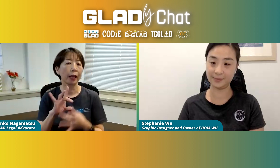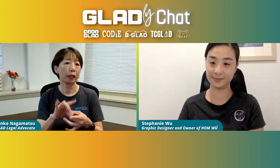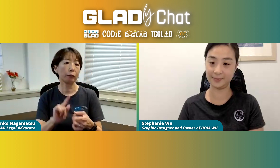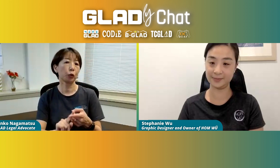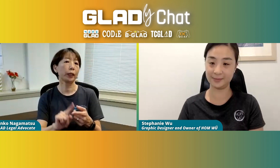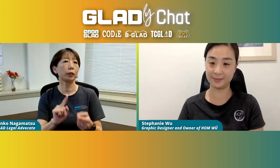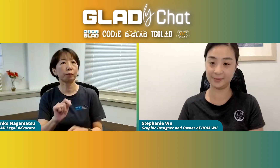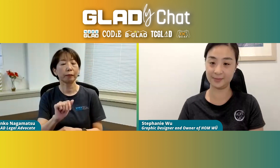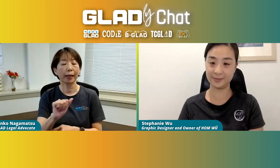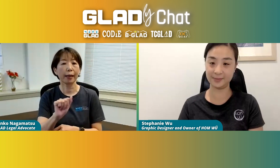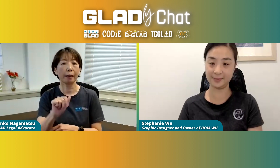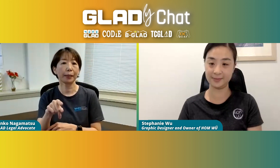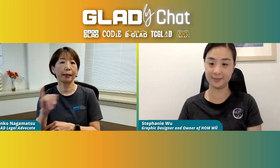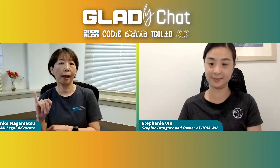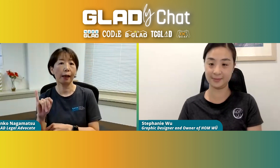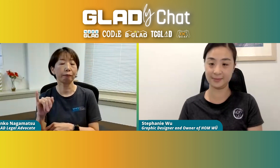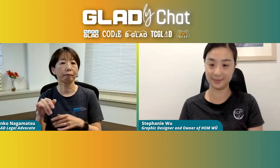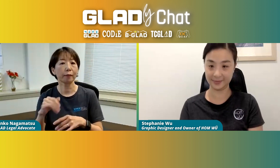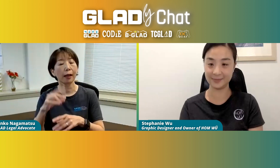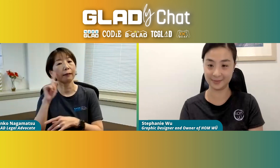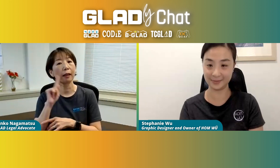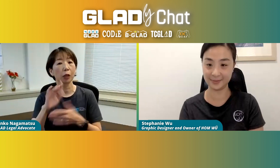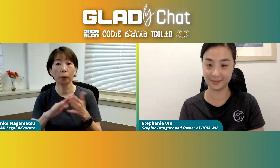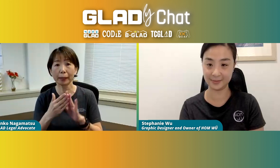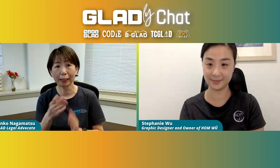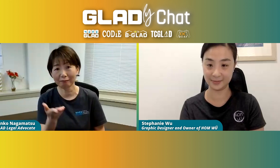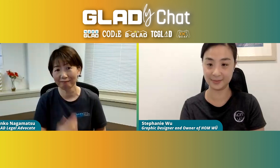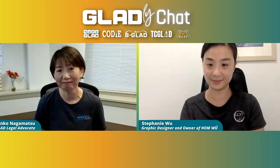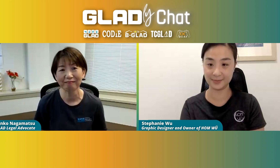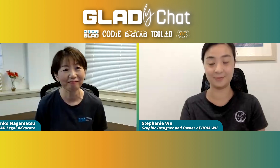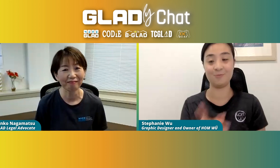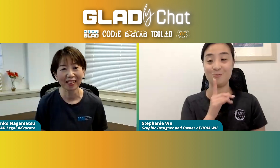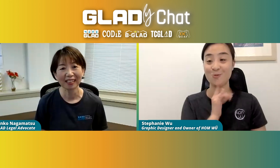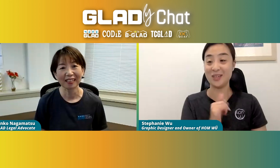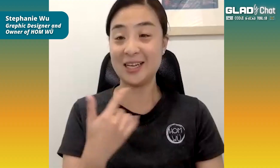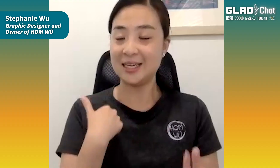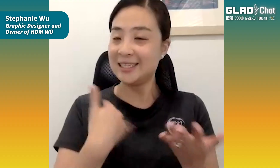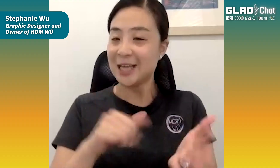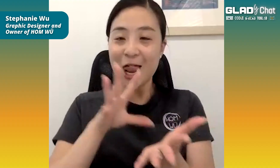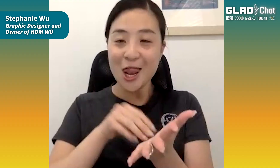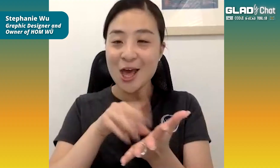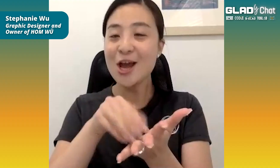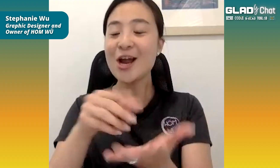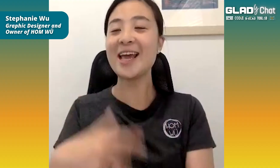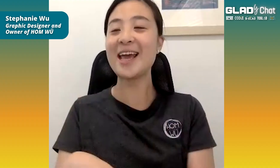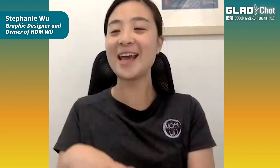connecting with the AAPI Deaf community? Really, I am still learning.